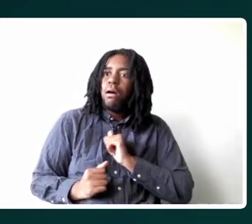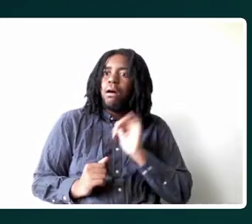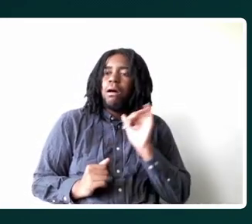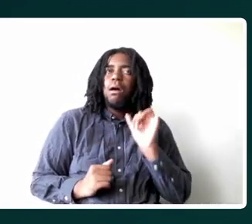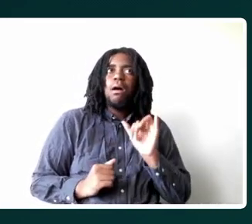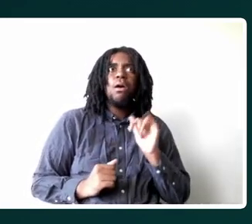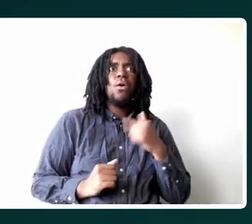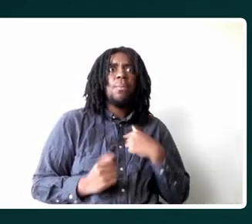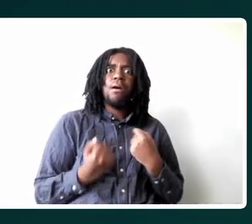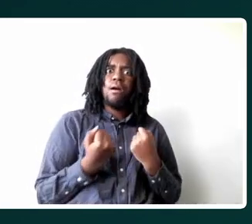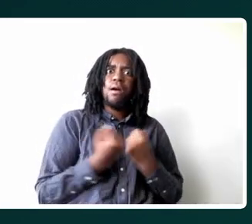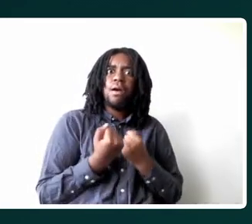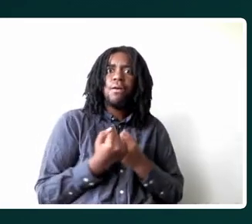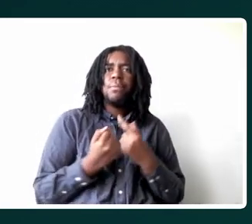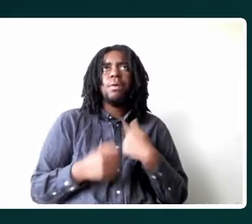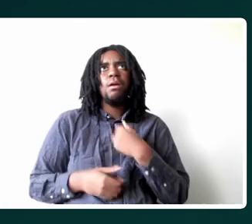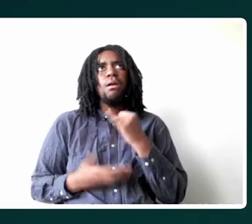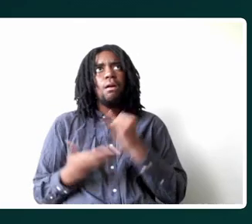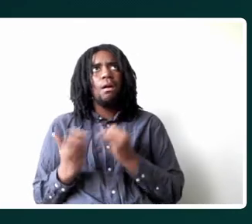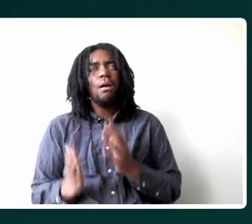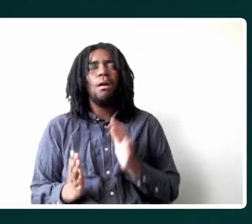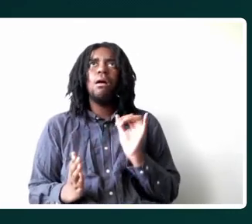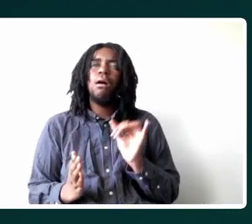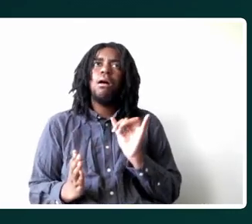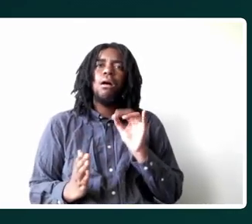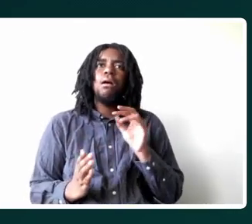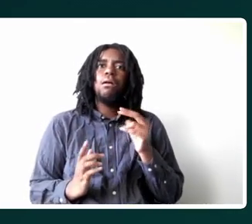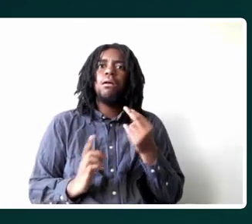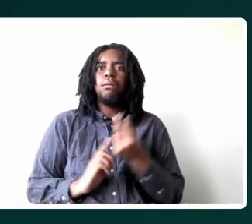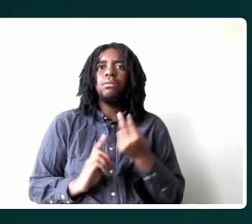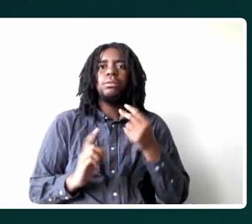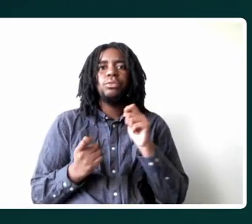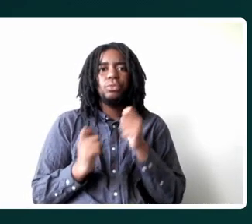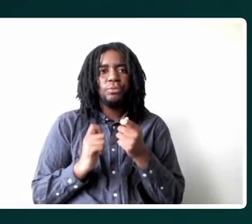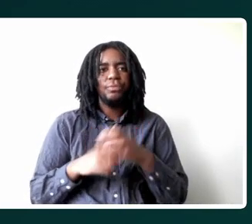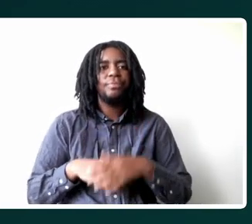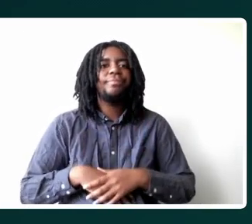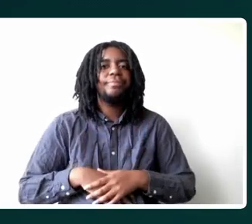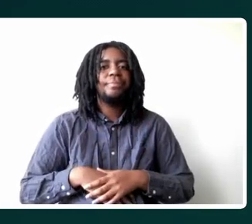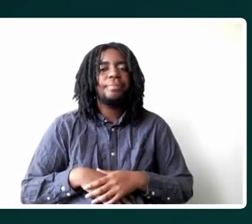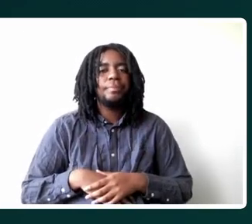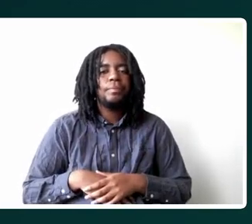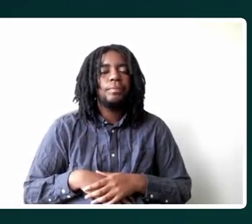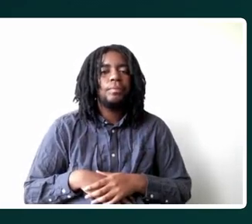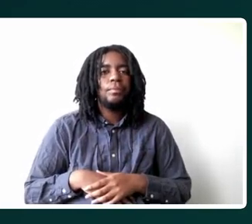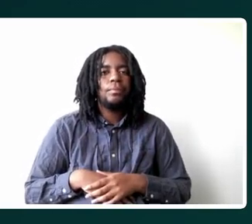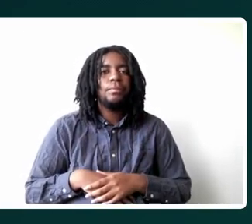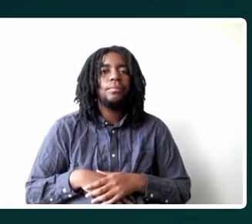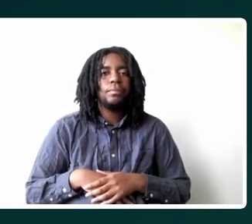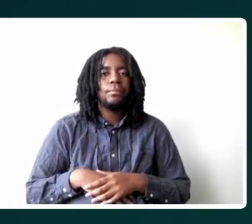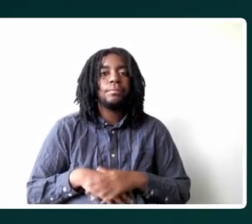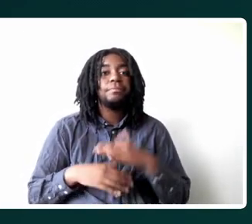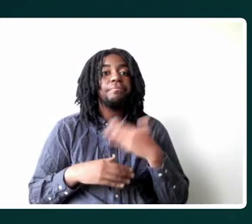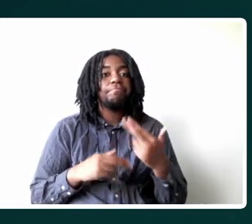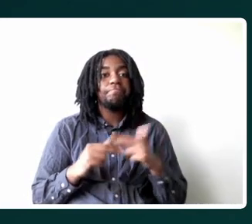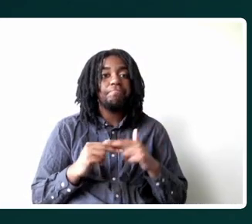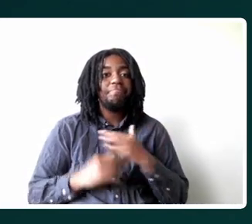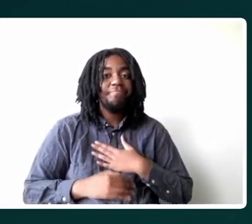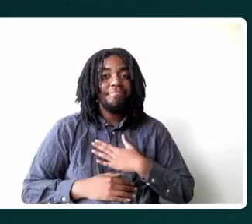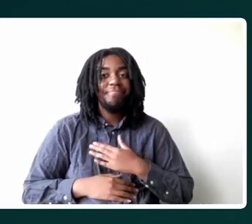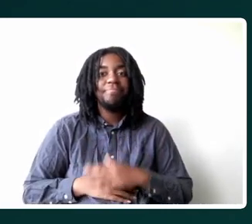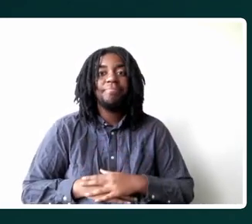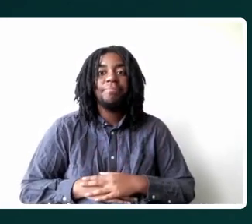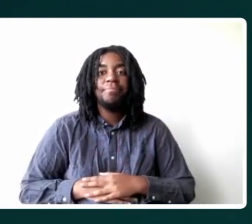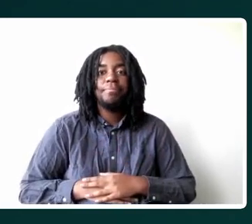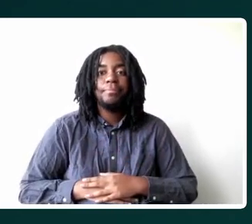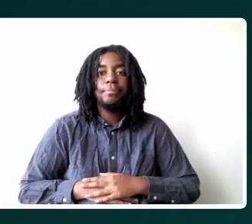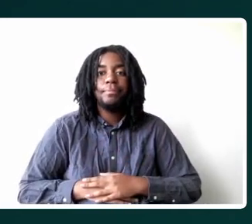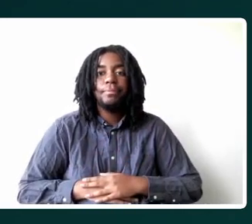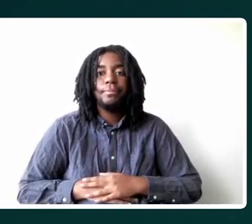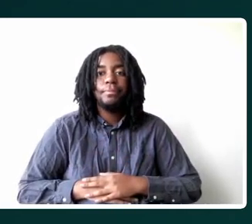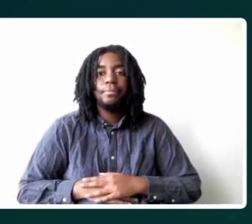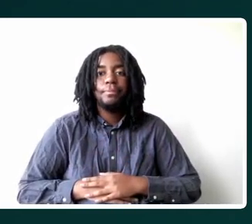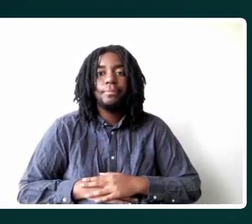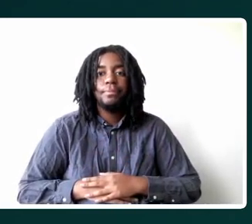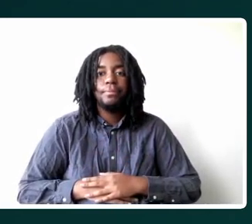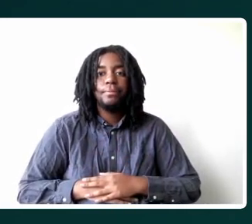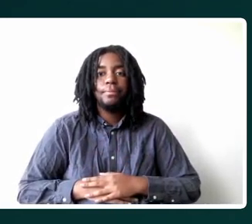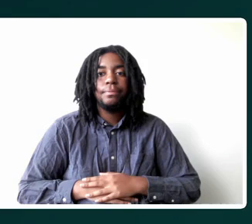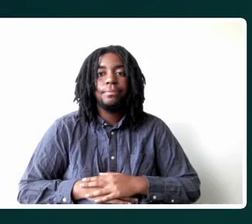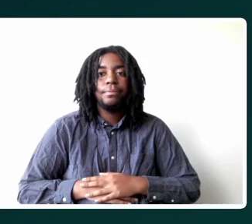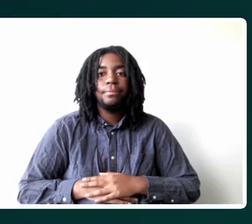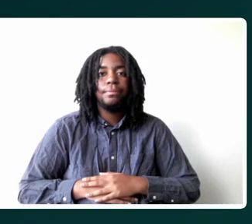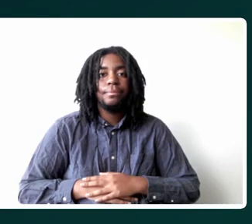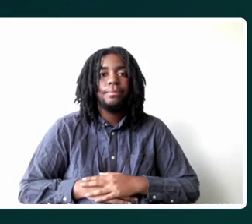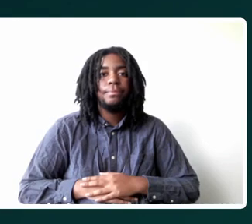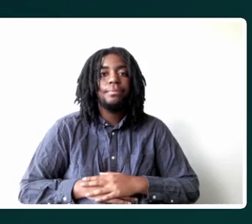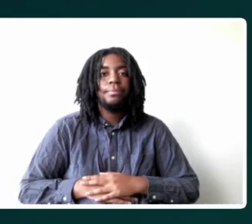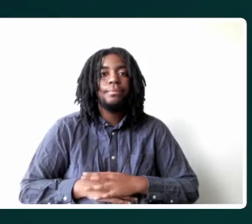or being artists. Next slide, please. In the La Vida De evaluation results,